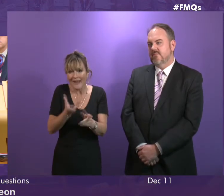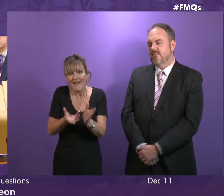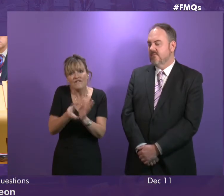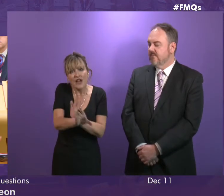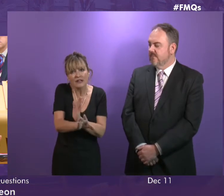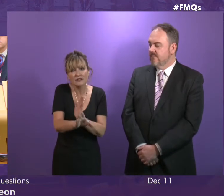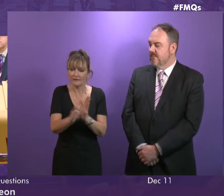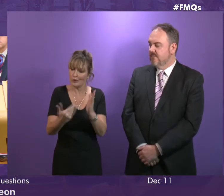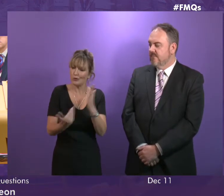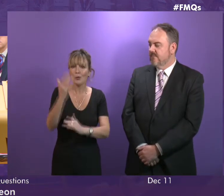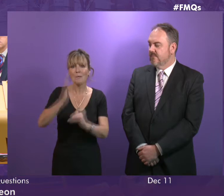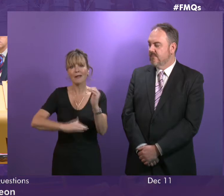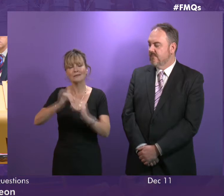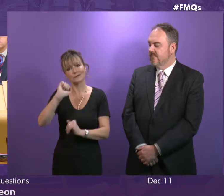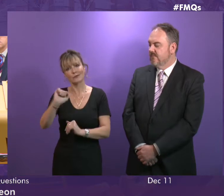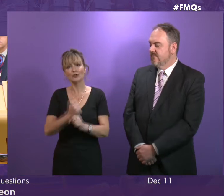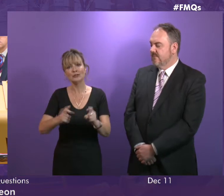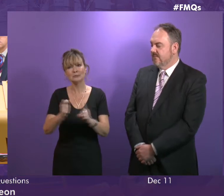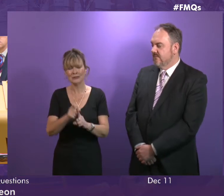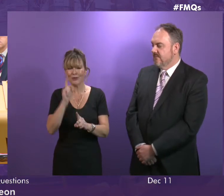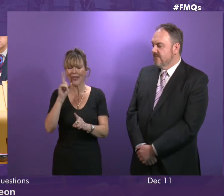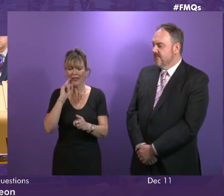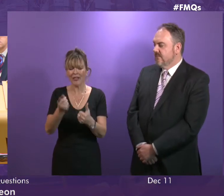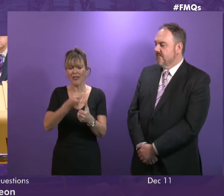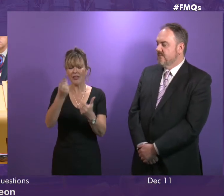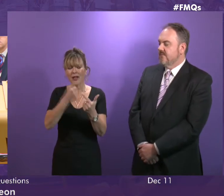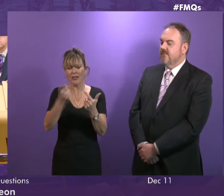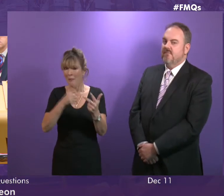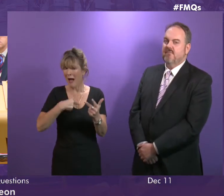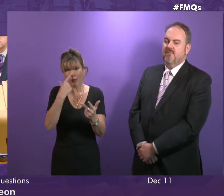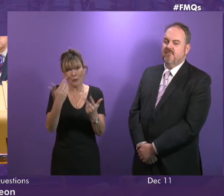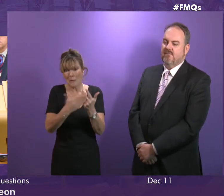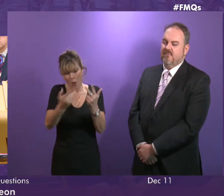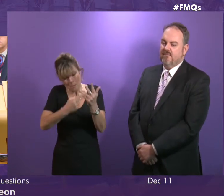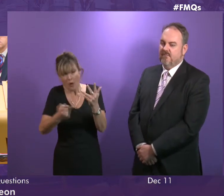Through all those and other things that I could talk about—including initiatives relating